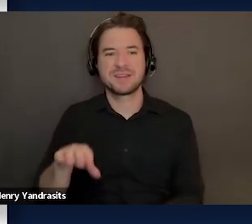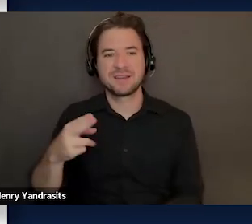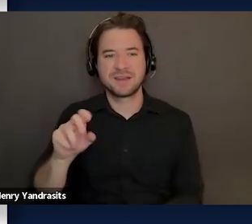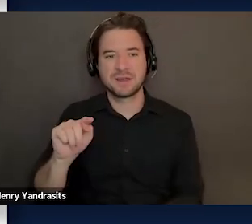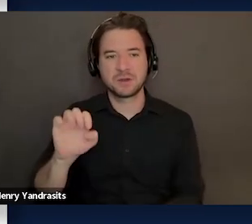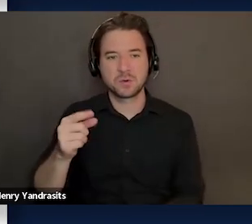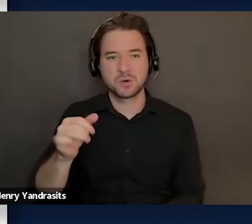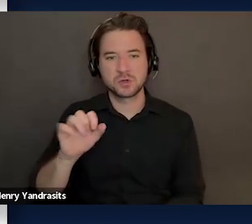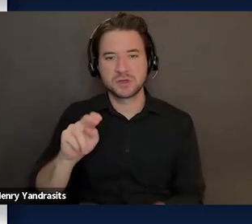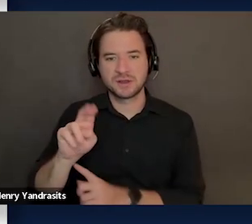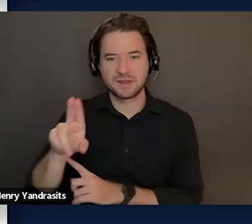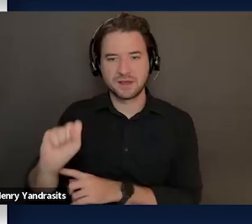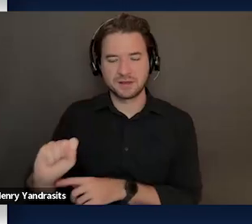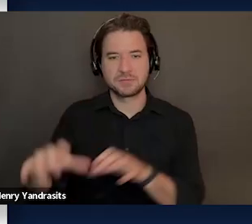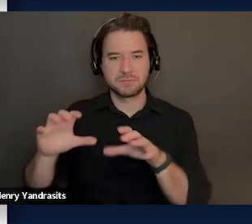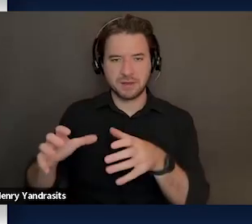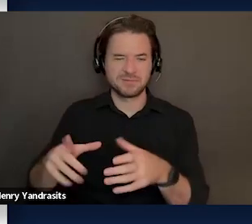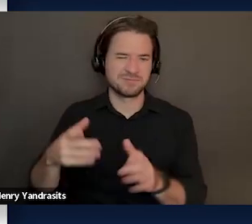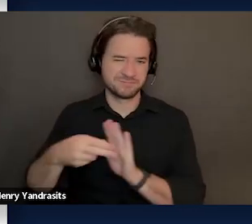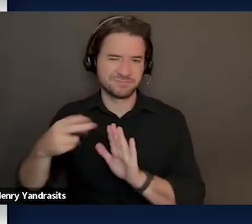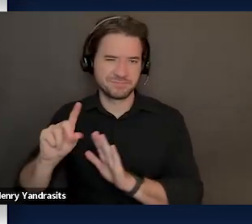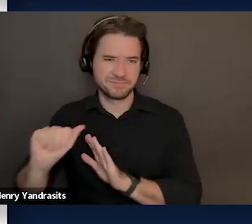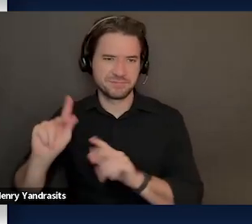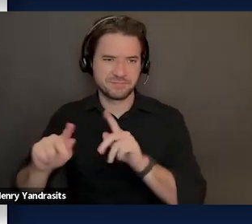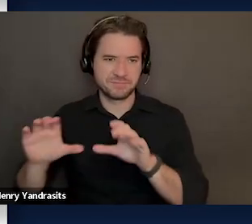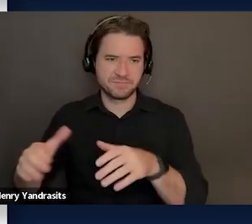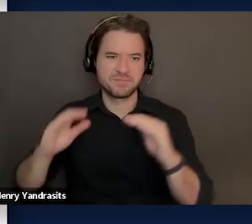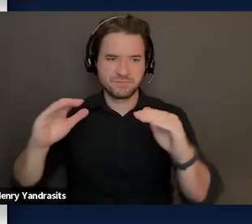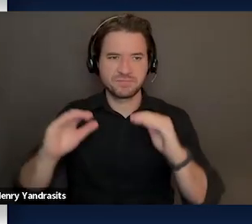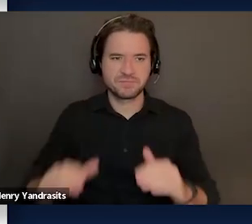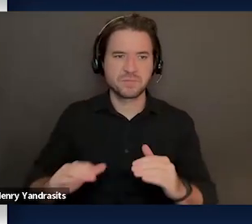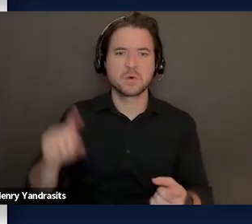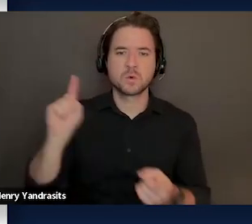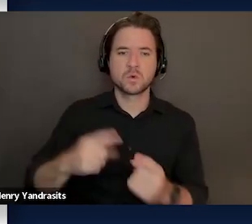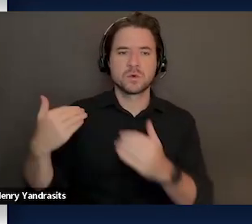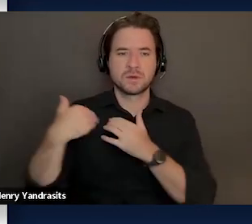And then third, the designation could reduce accountability for institutes or centers to fund.